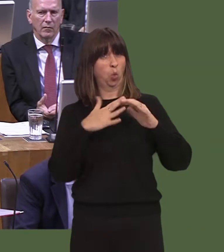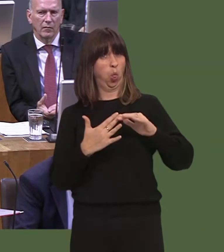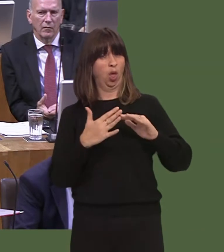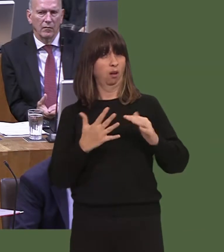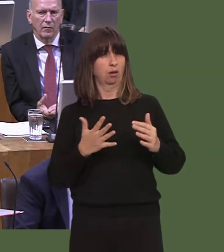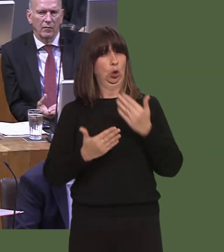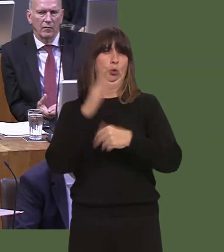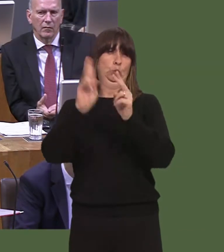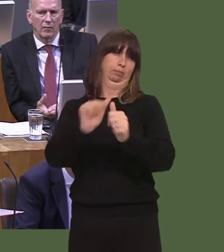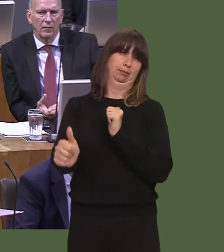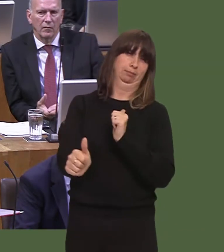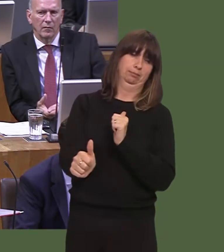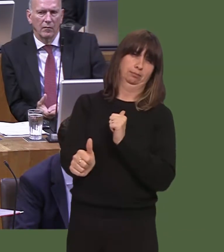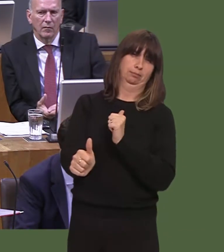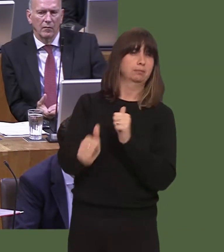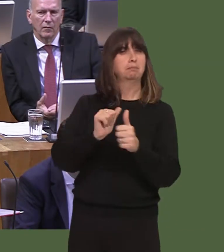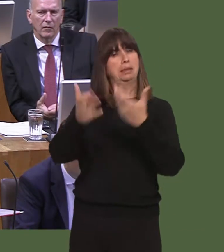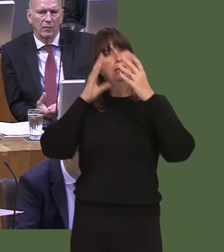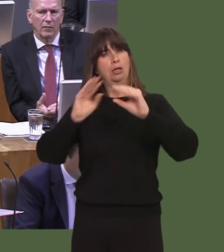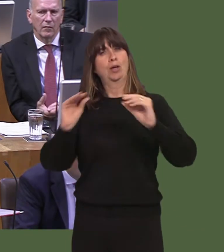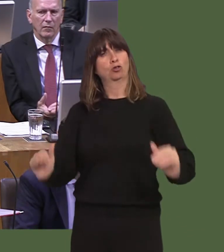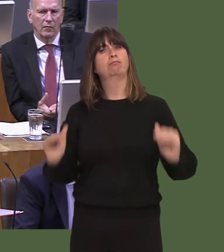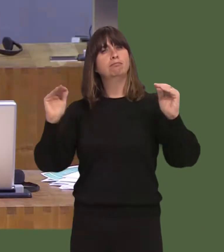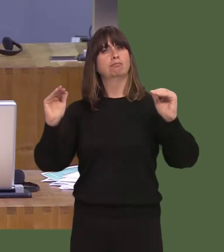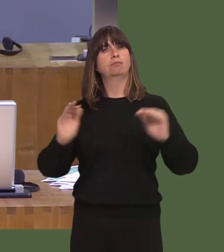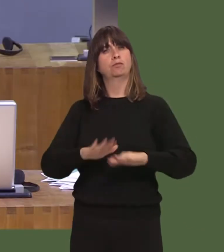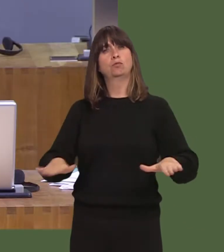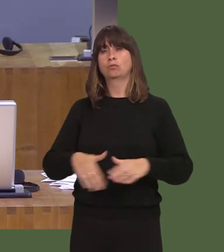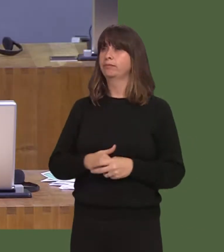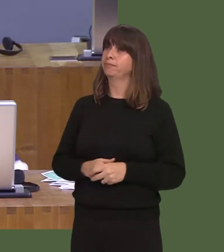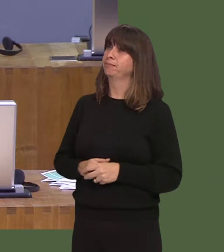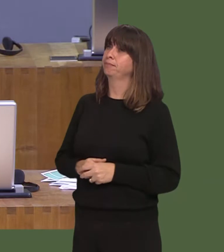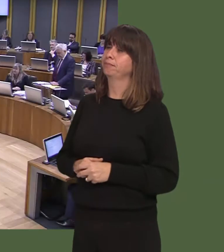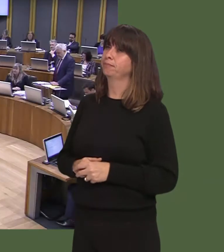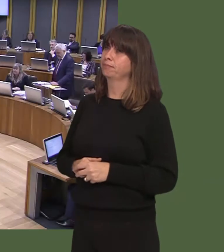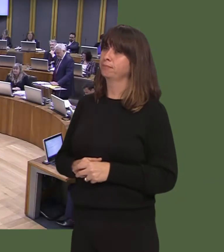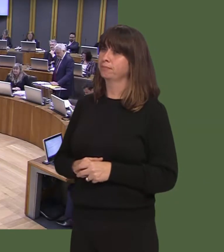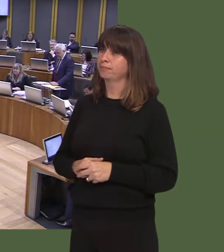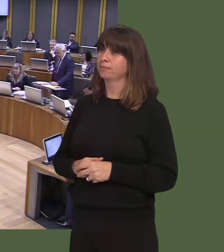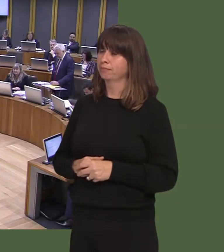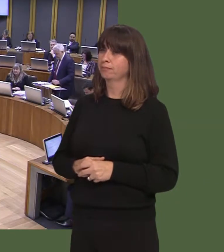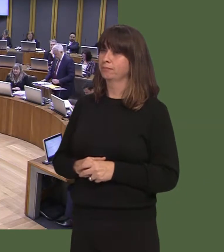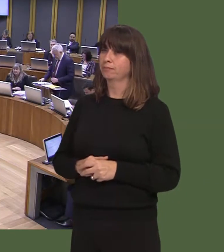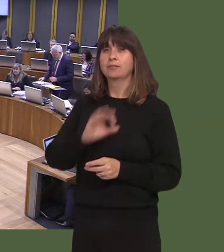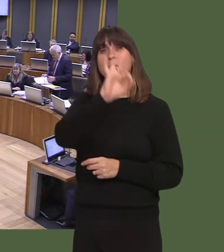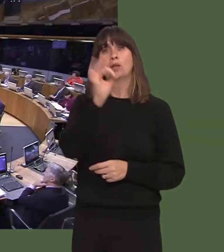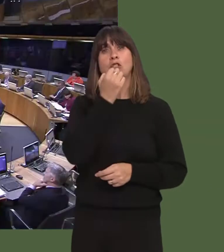For me, new schools mean better education for our pupils. Janet Finch-Saunders AM: 3.